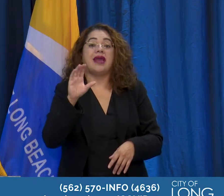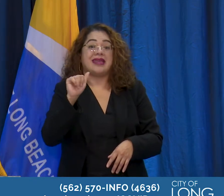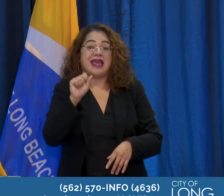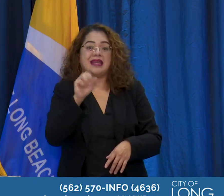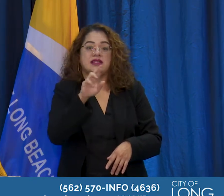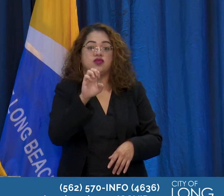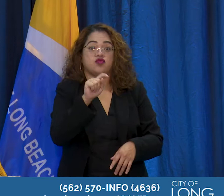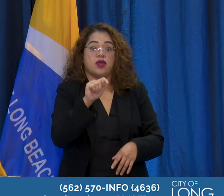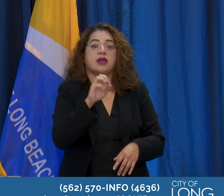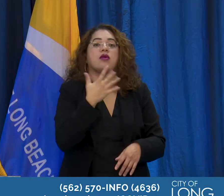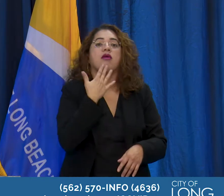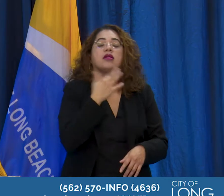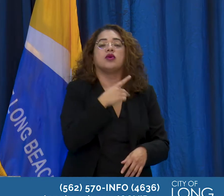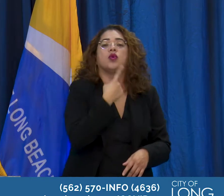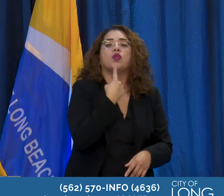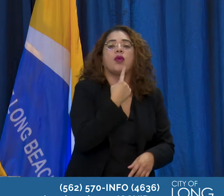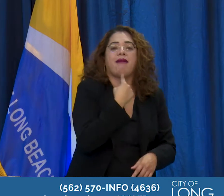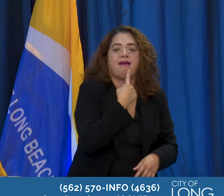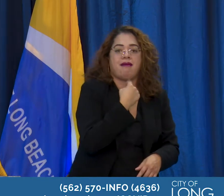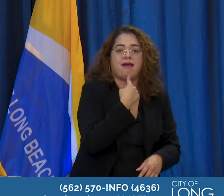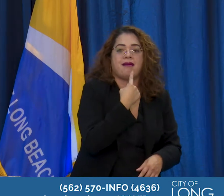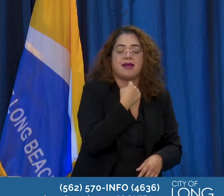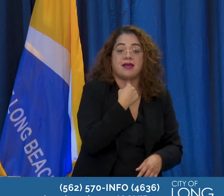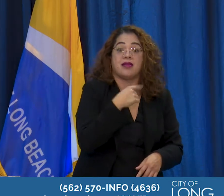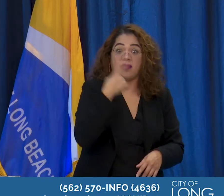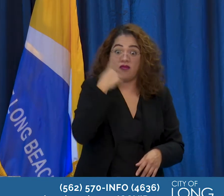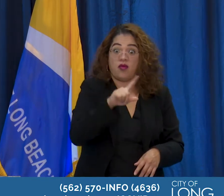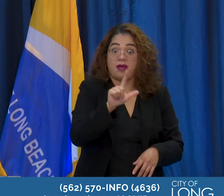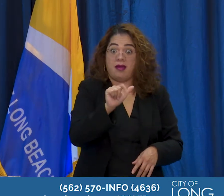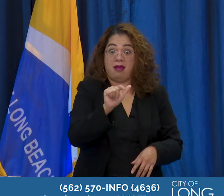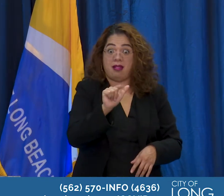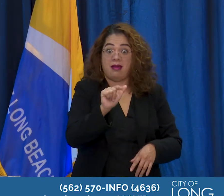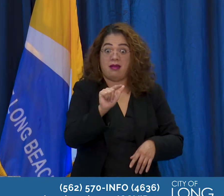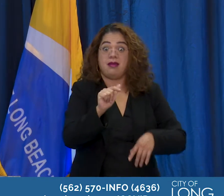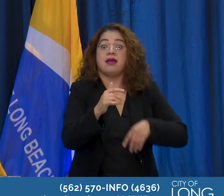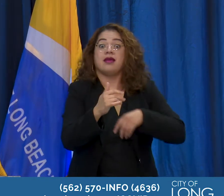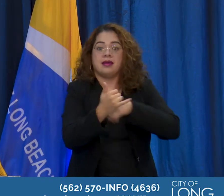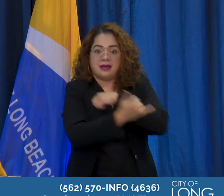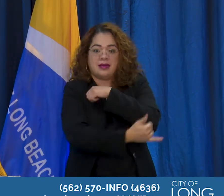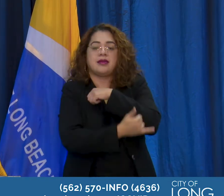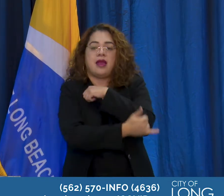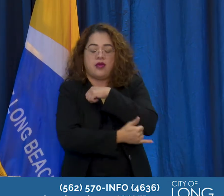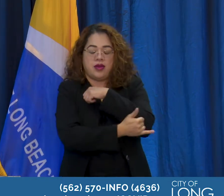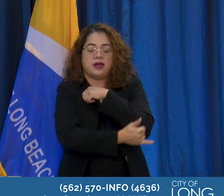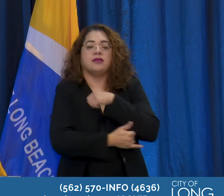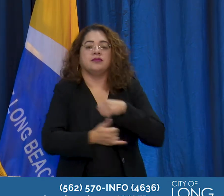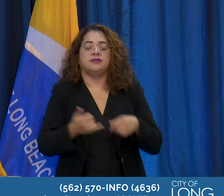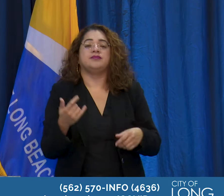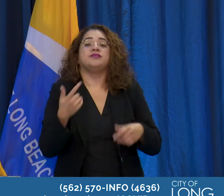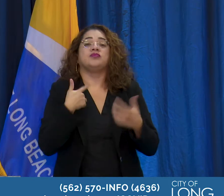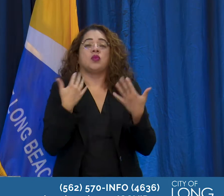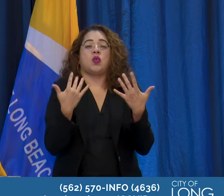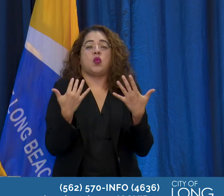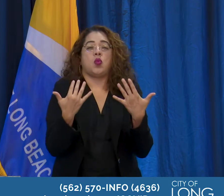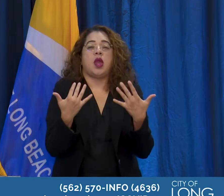tier until we meet essentially one week more of keeping these numbers low.